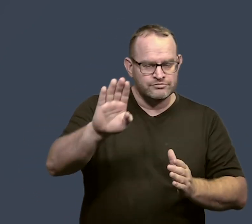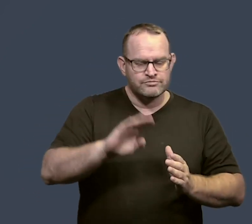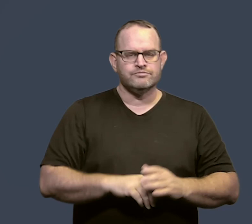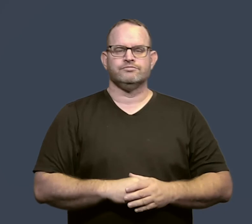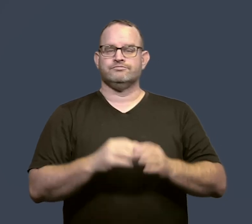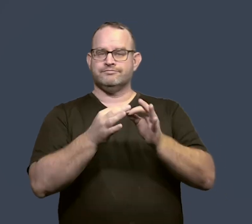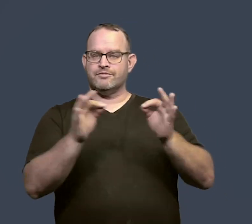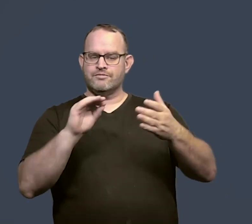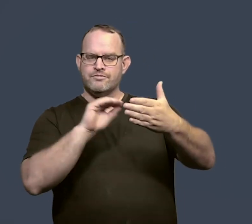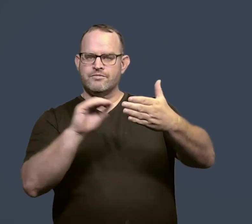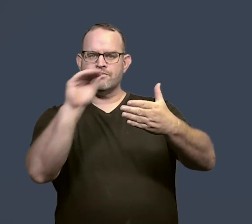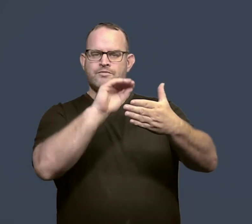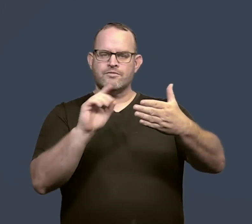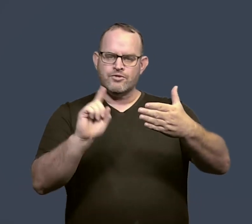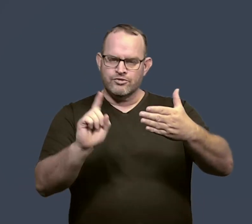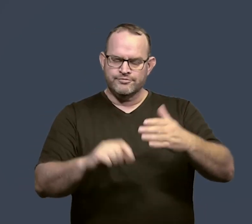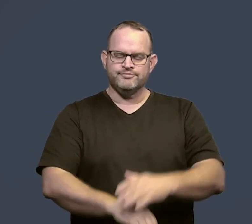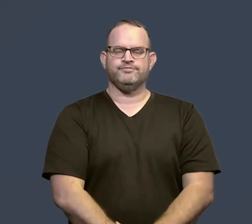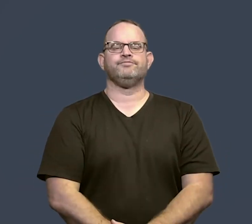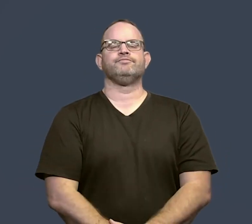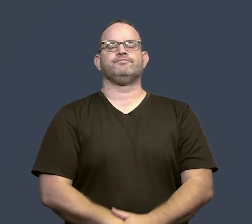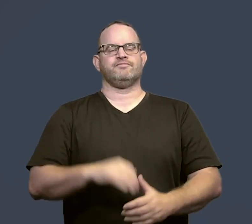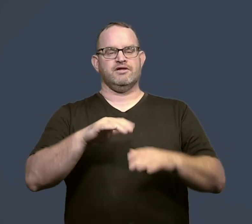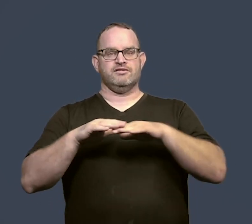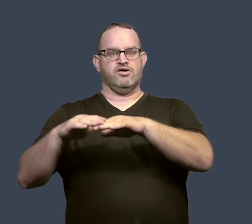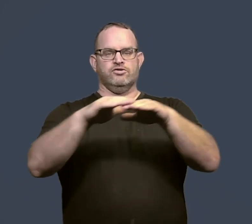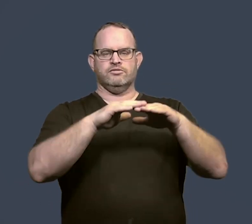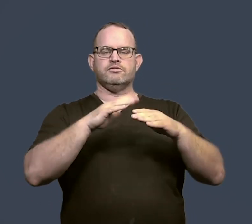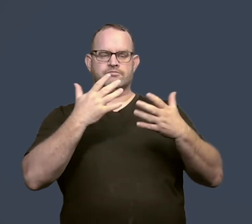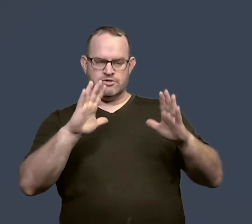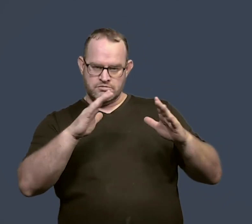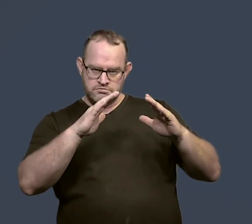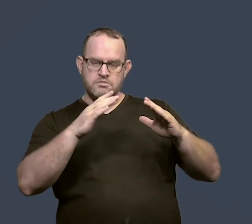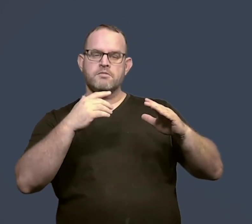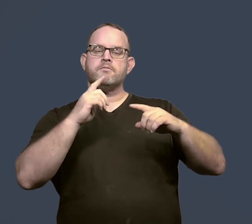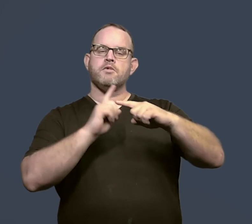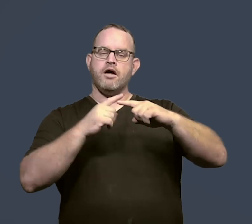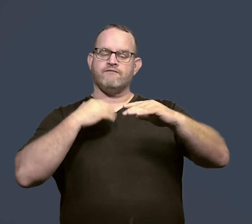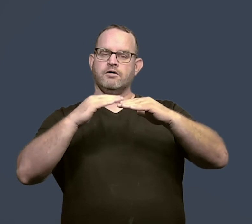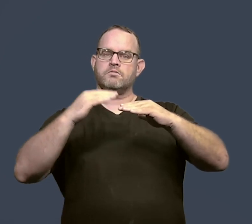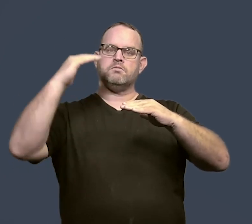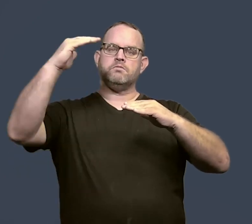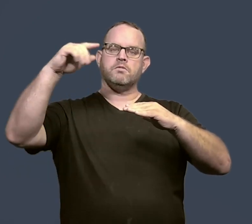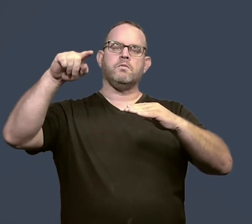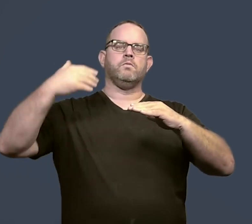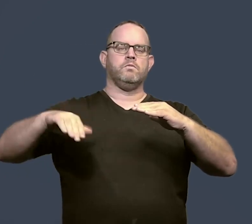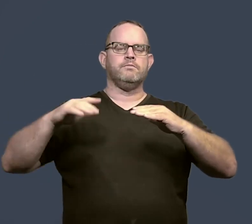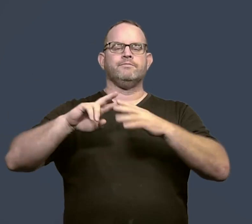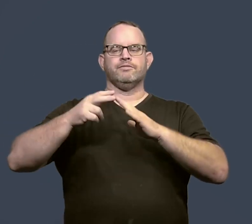video production and editing (signing space, embedded image, and background), and print language placement for accessible reading.